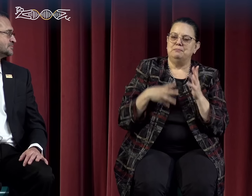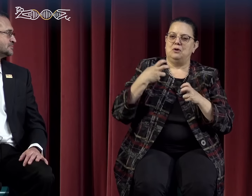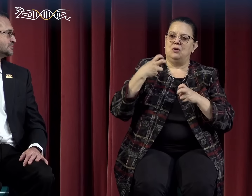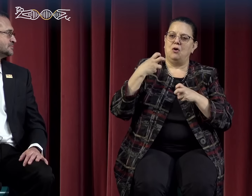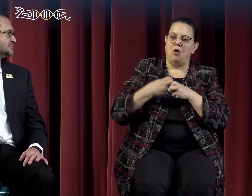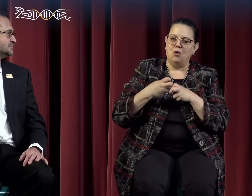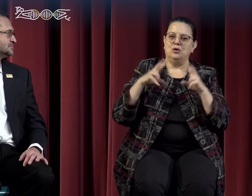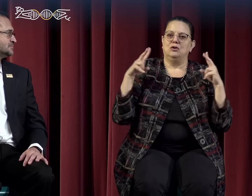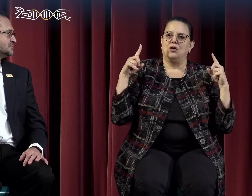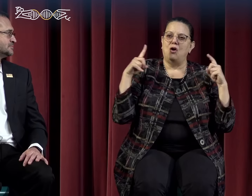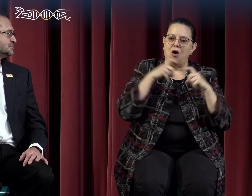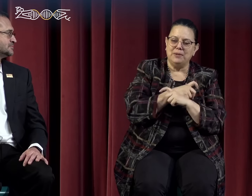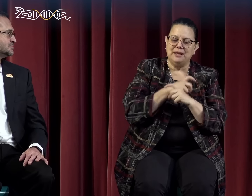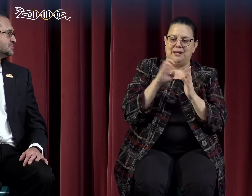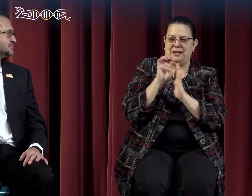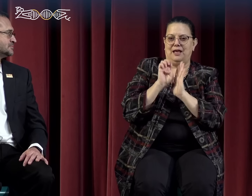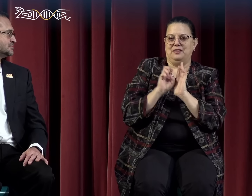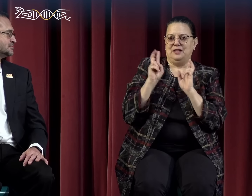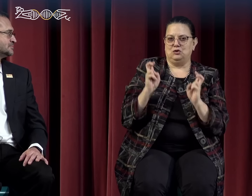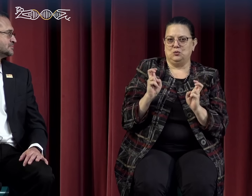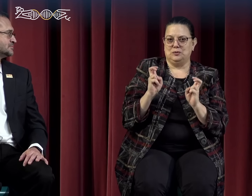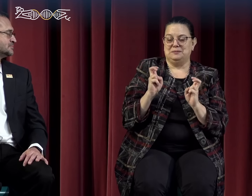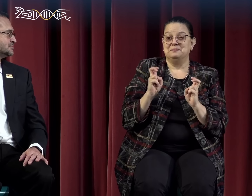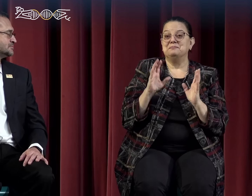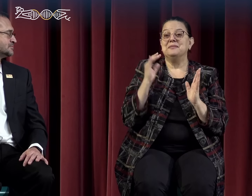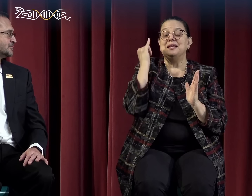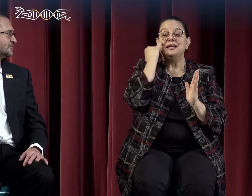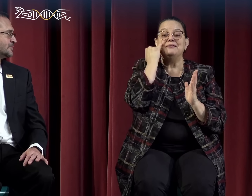And there are deep complex ethical issues around all of this.